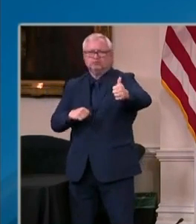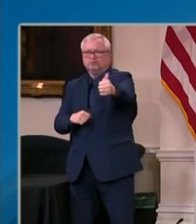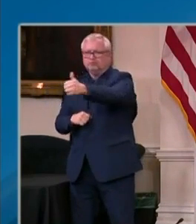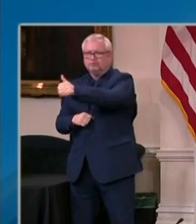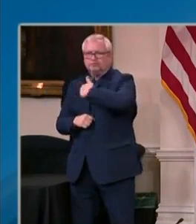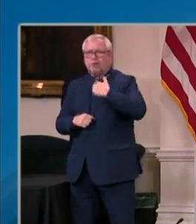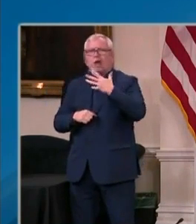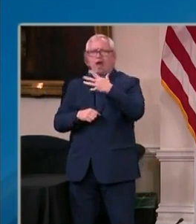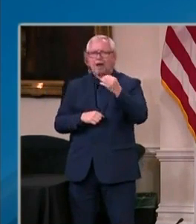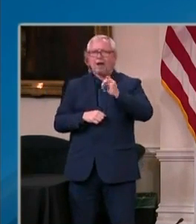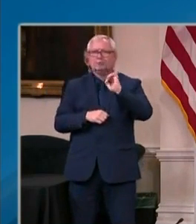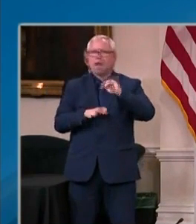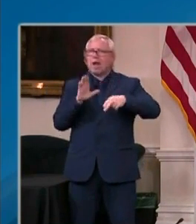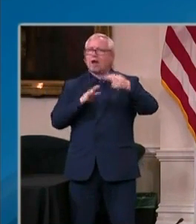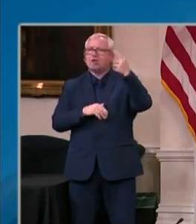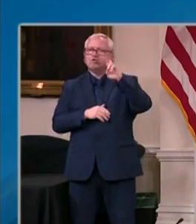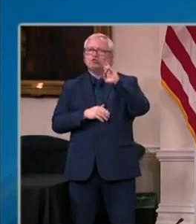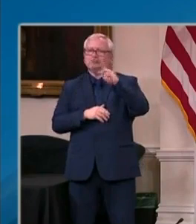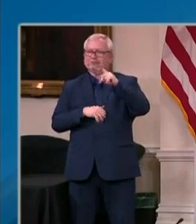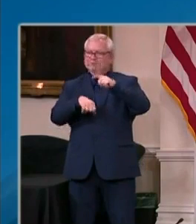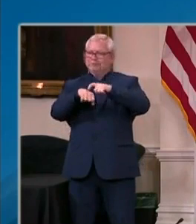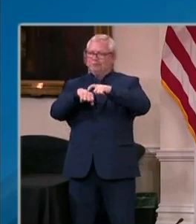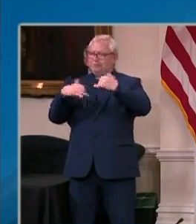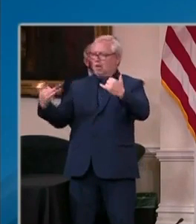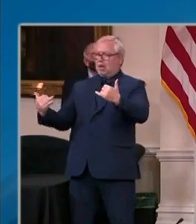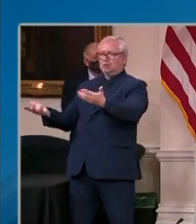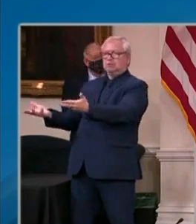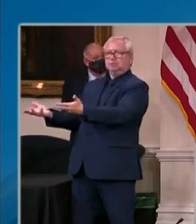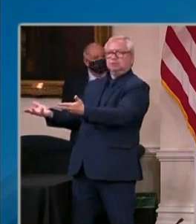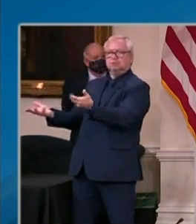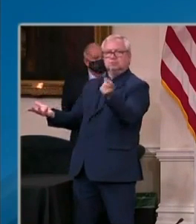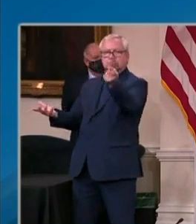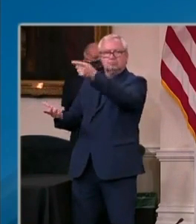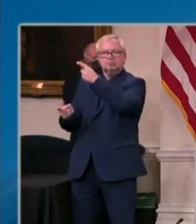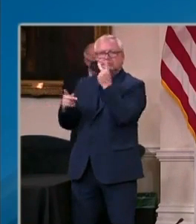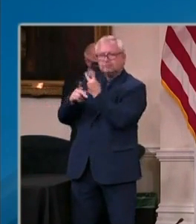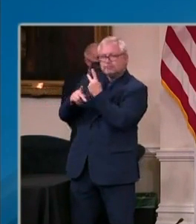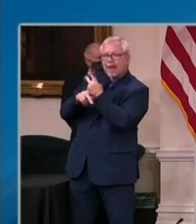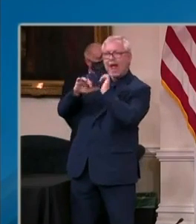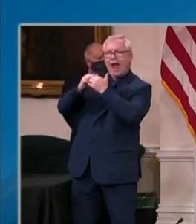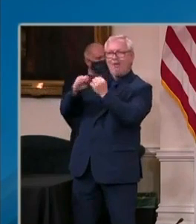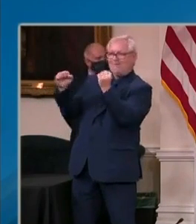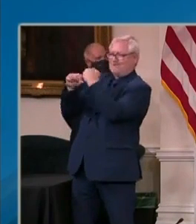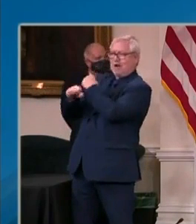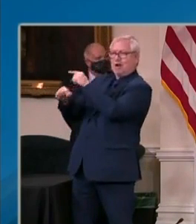AND HOW BEST TO PROTECT THEMSELVES AND OTHERS DURING THIS HIGH RISK TIME.